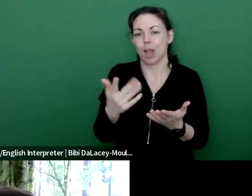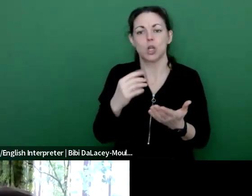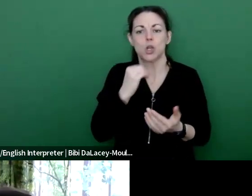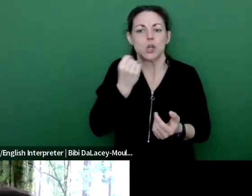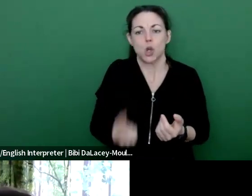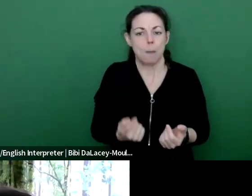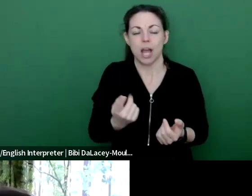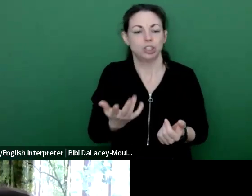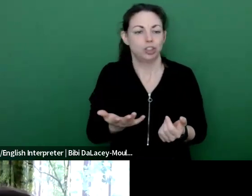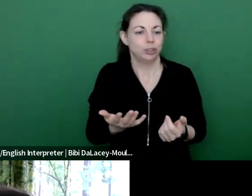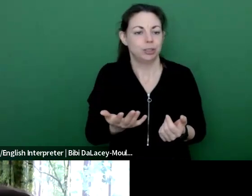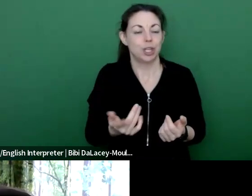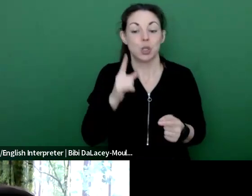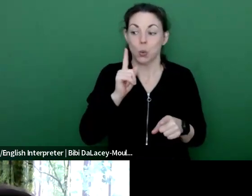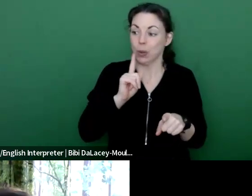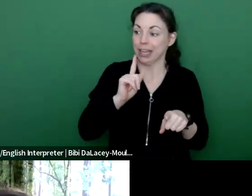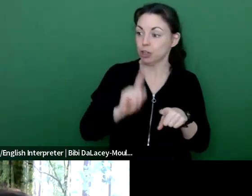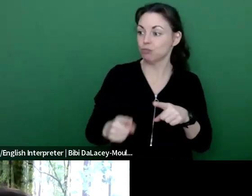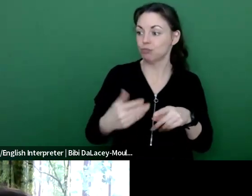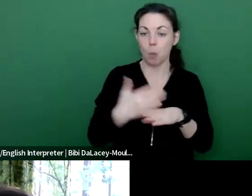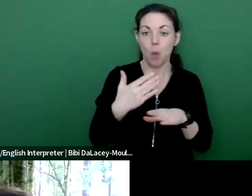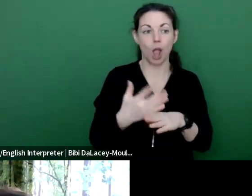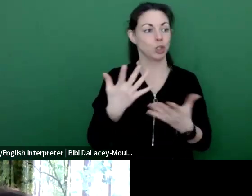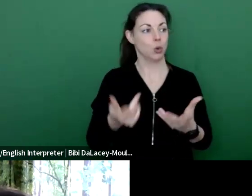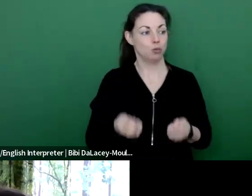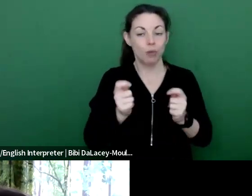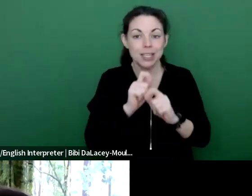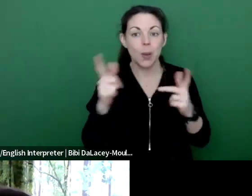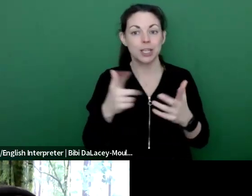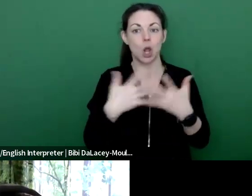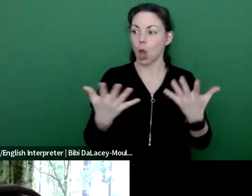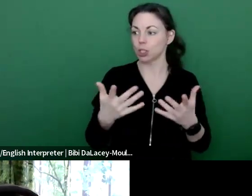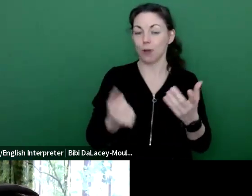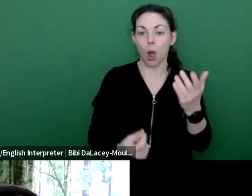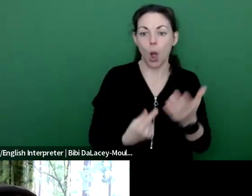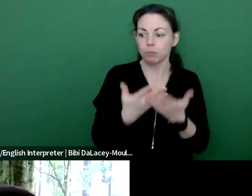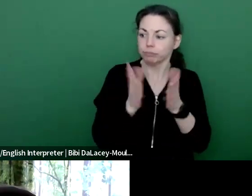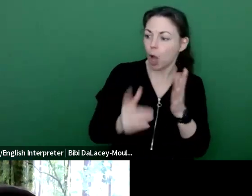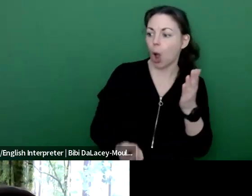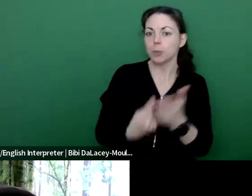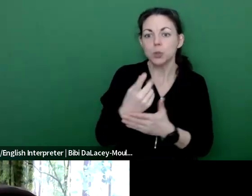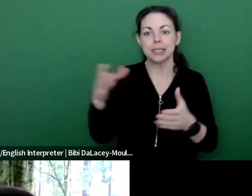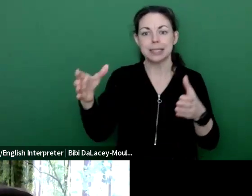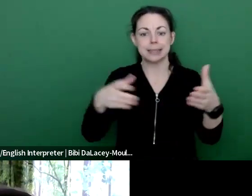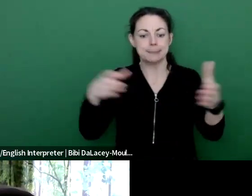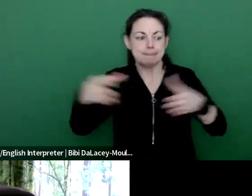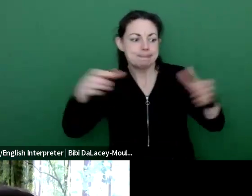So we're doing a lot of awareness-raising and a lot of careers work so that people from, from everywhere and every